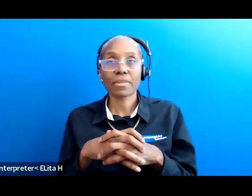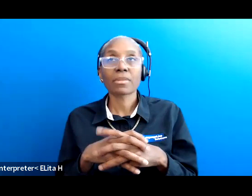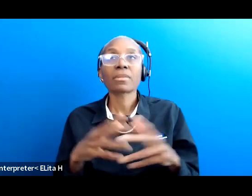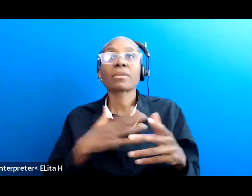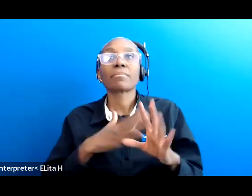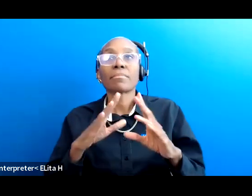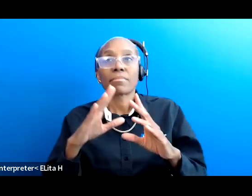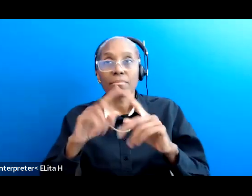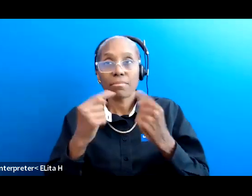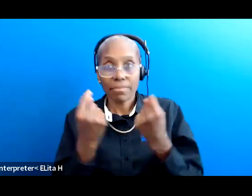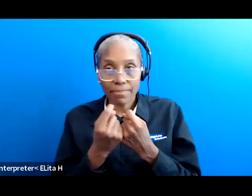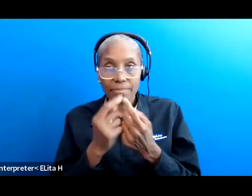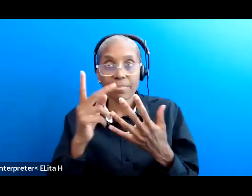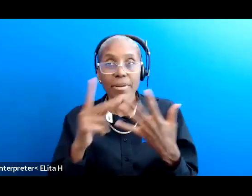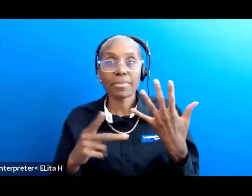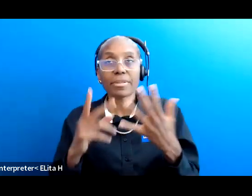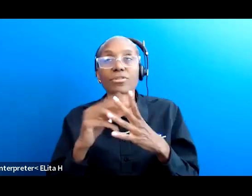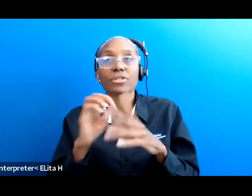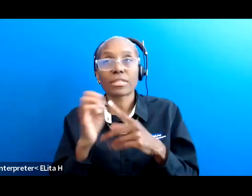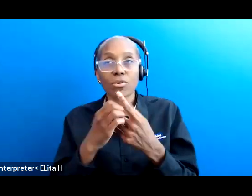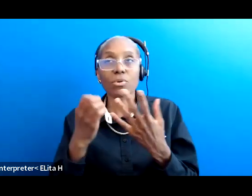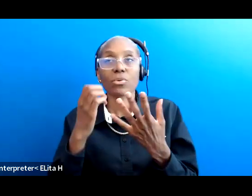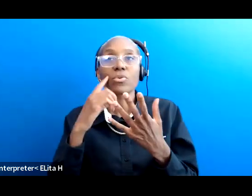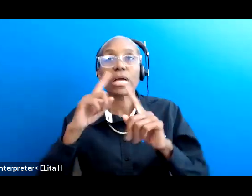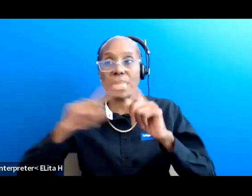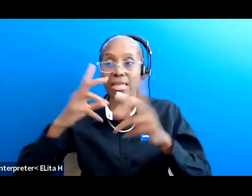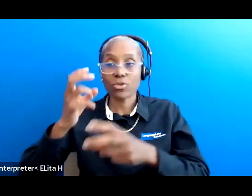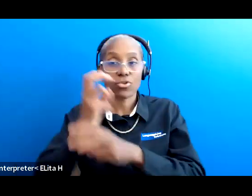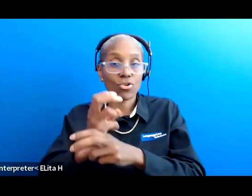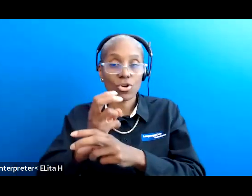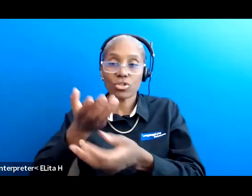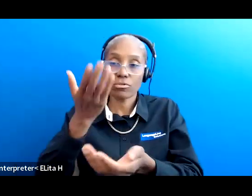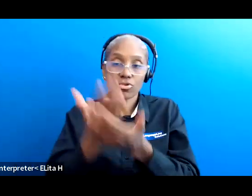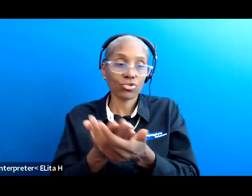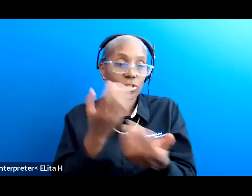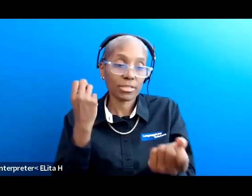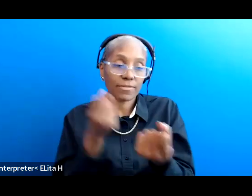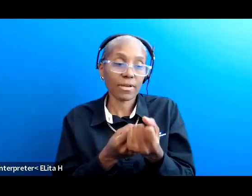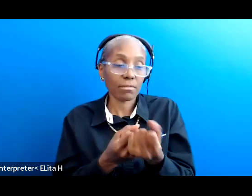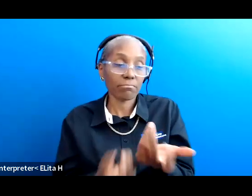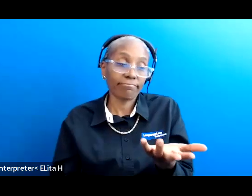because of the cost of the equipment, it gets very hard to justify. Keep going back to your payer.